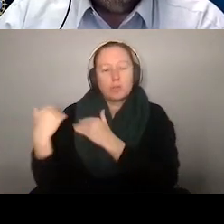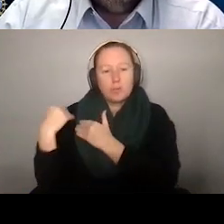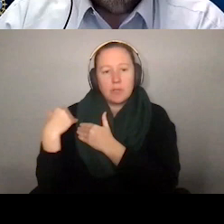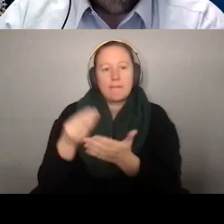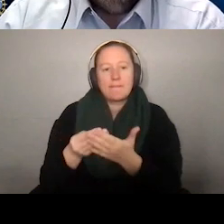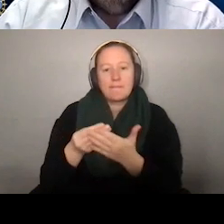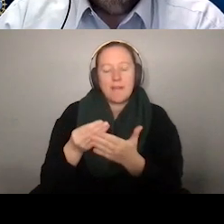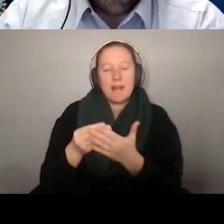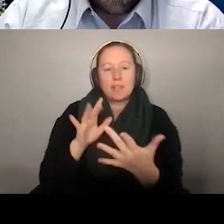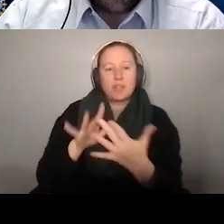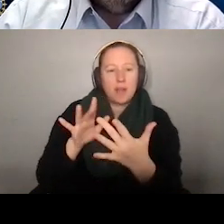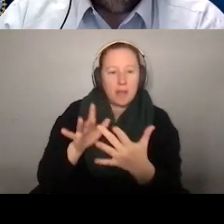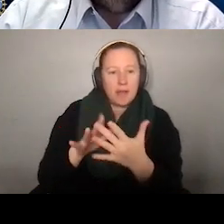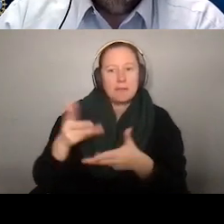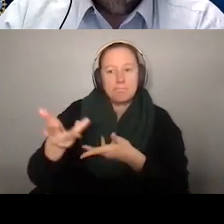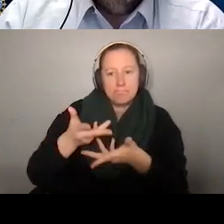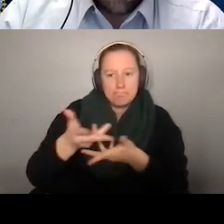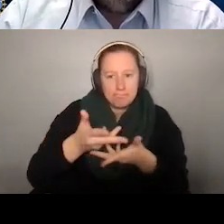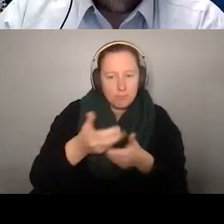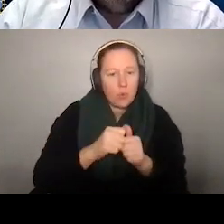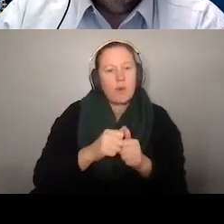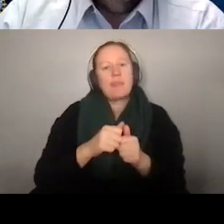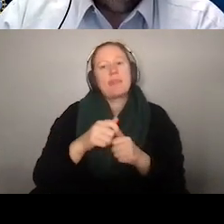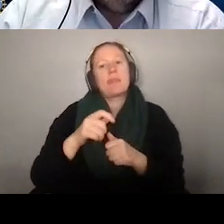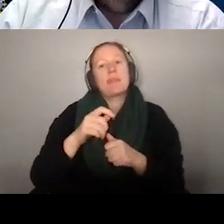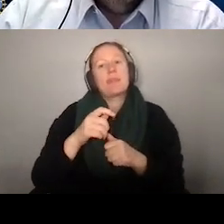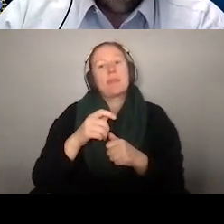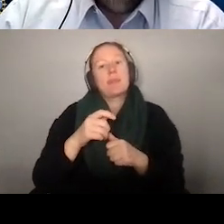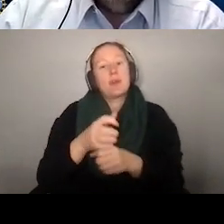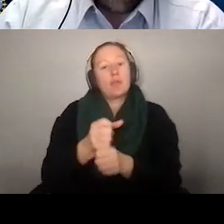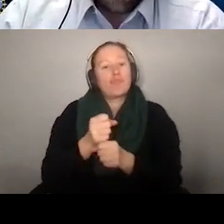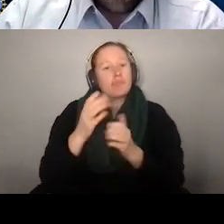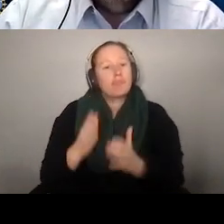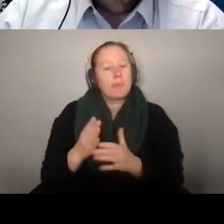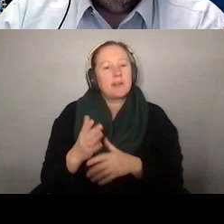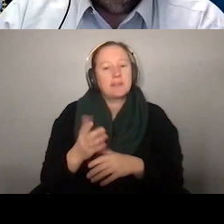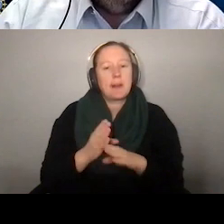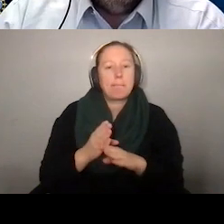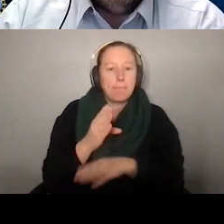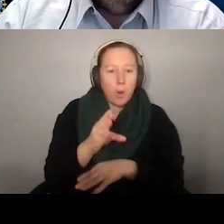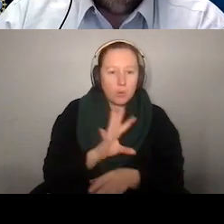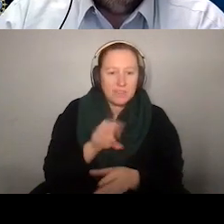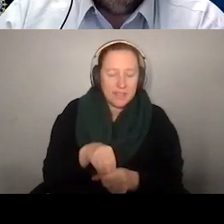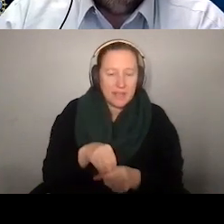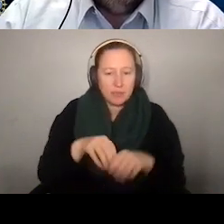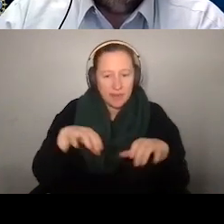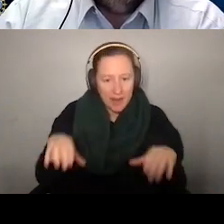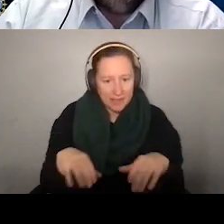with our grantee community, as well as Post Award Financial Monitoring activities for which we work closely with our other divisions